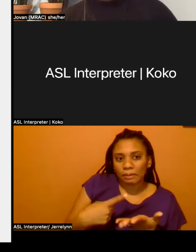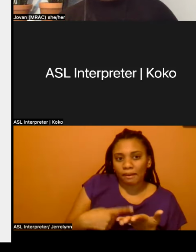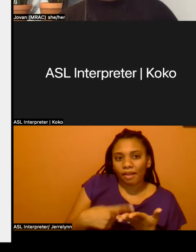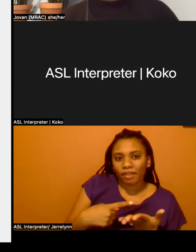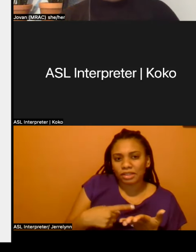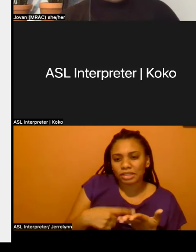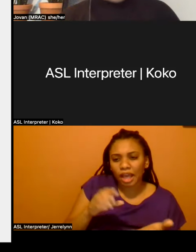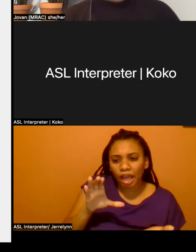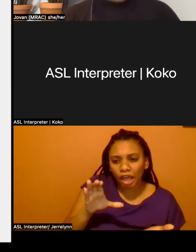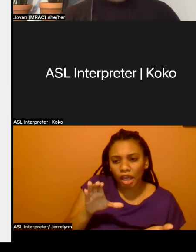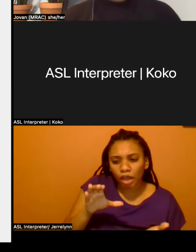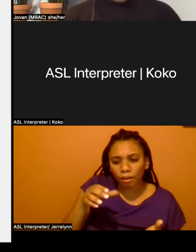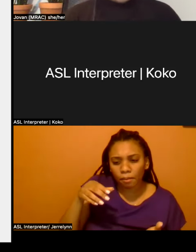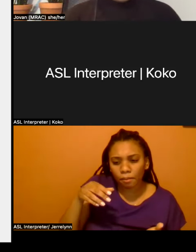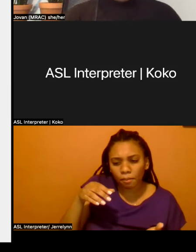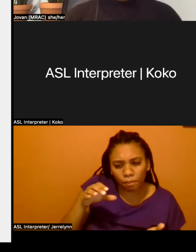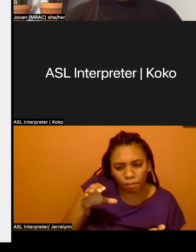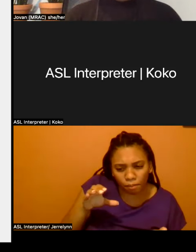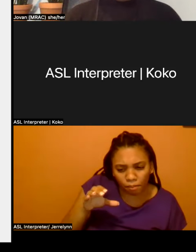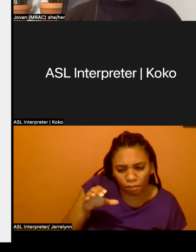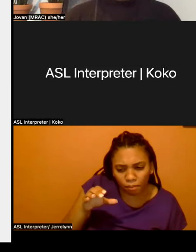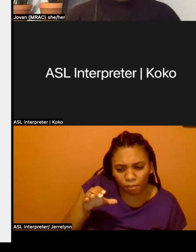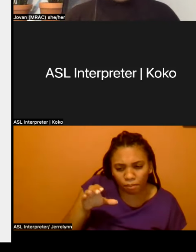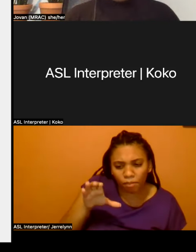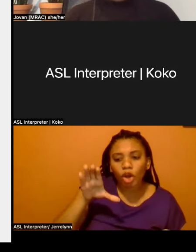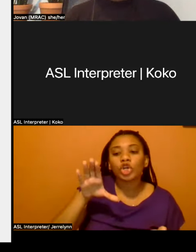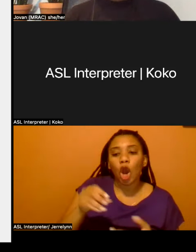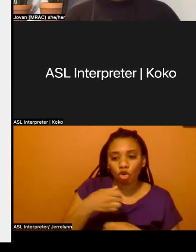So in the process of creating this program,